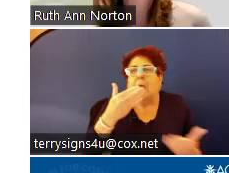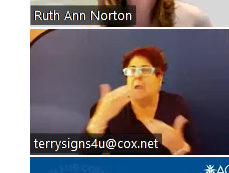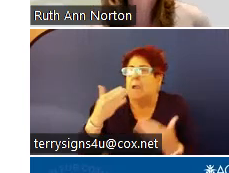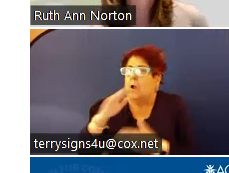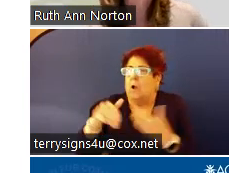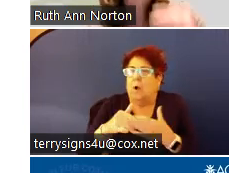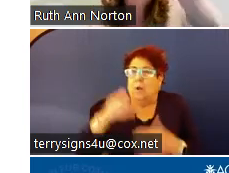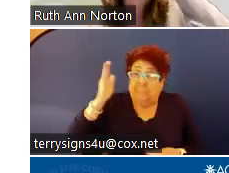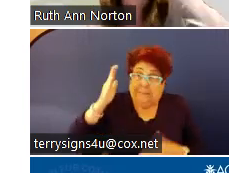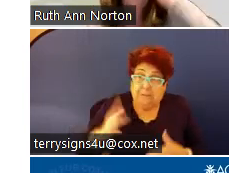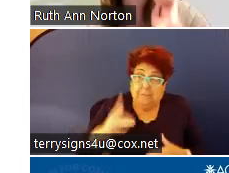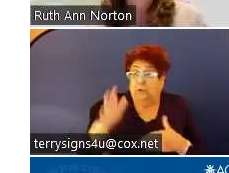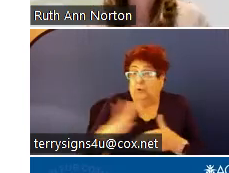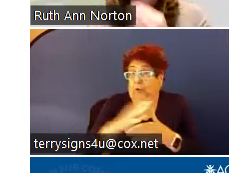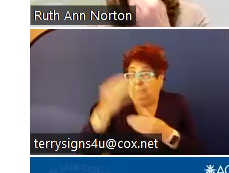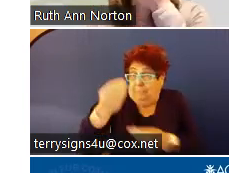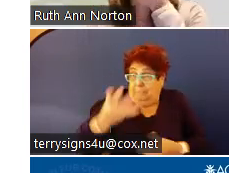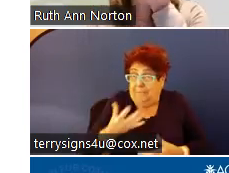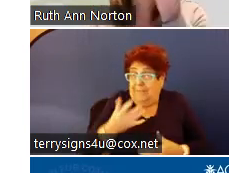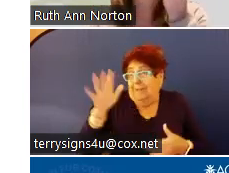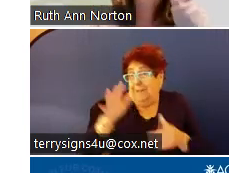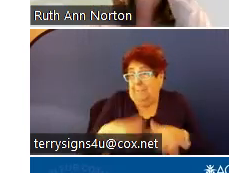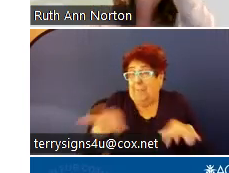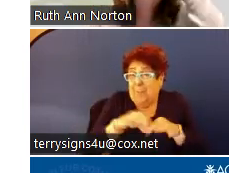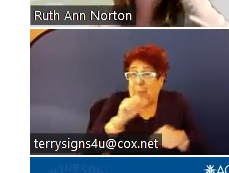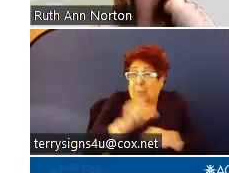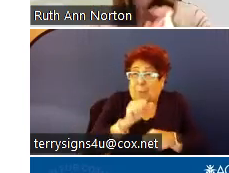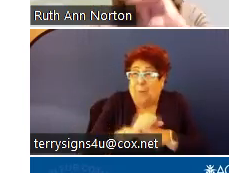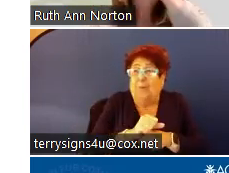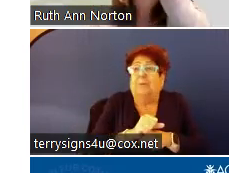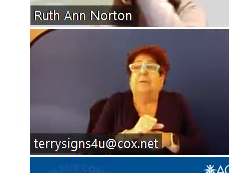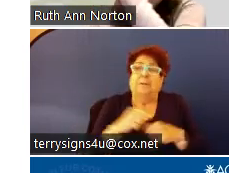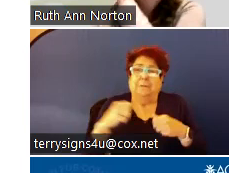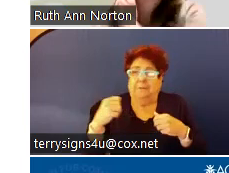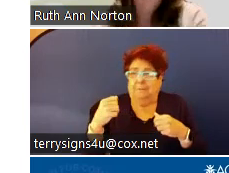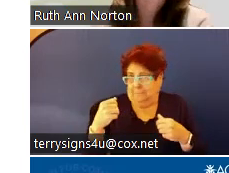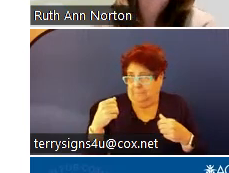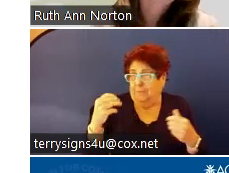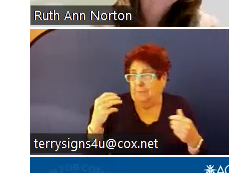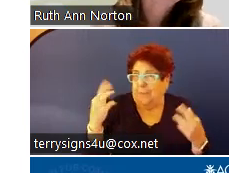their important work and hope the audience learned as much as I did and it was a fantastic webinar.